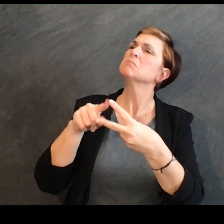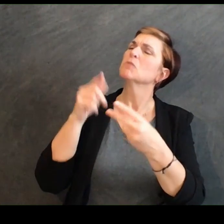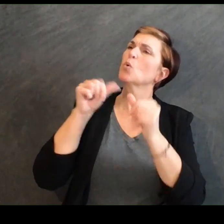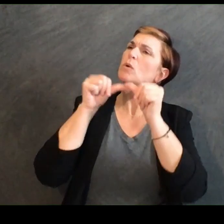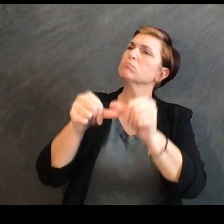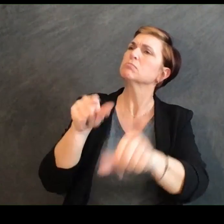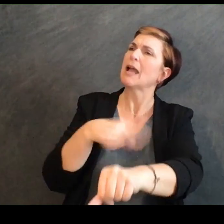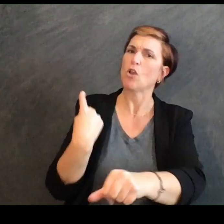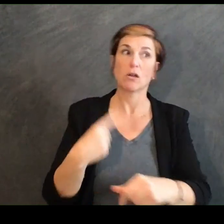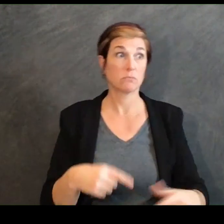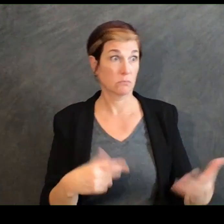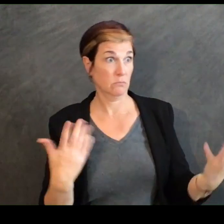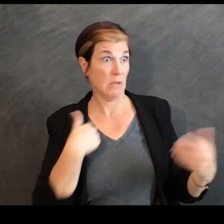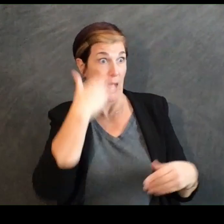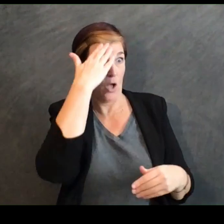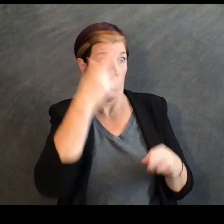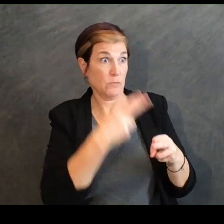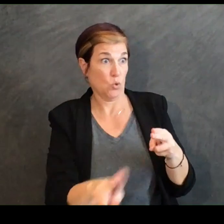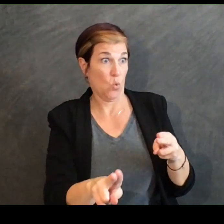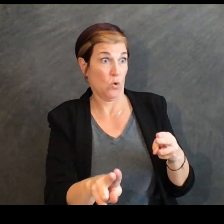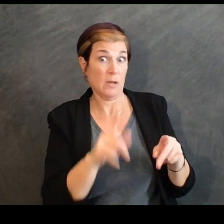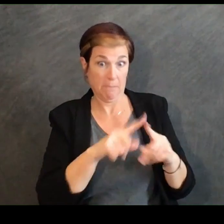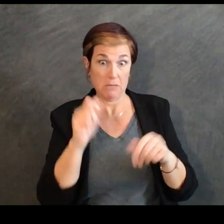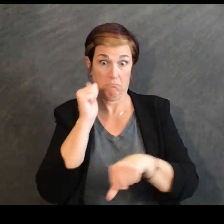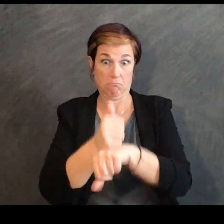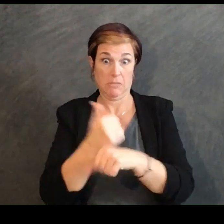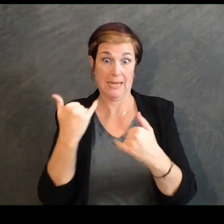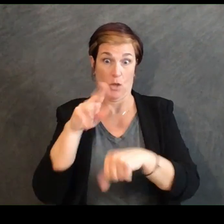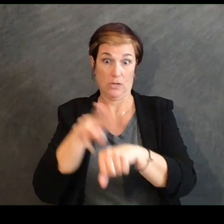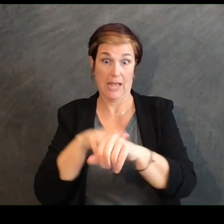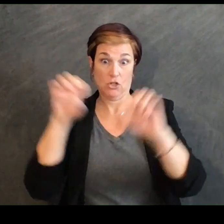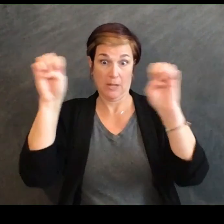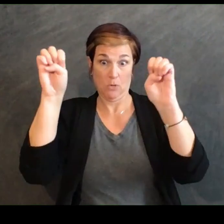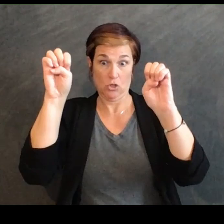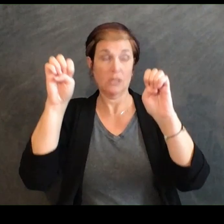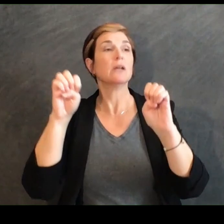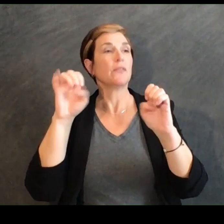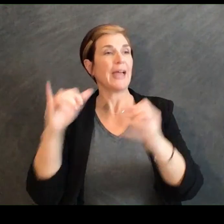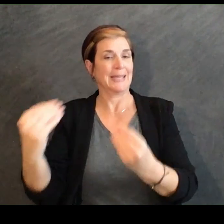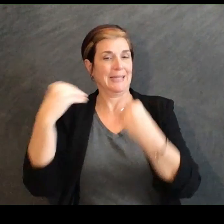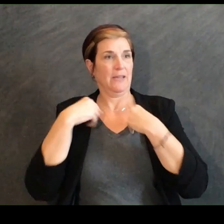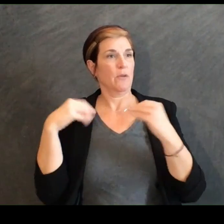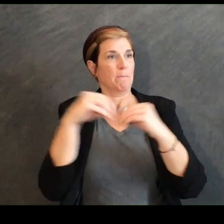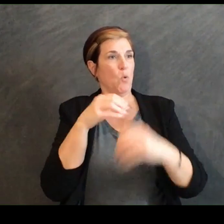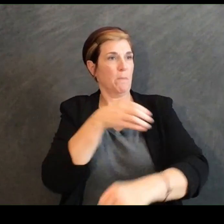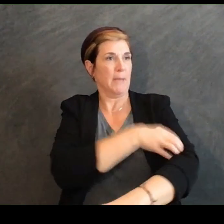tremendous powers for things that we need tremendous power actually and the